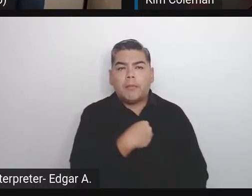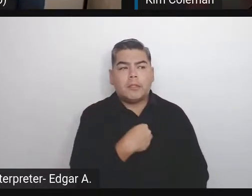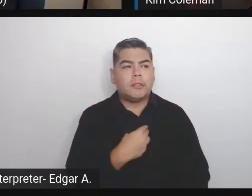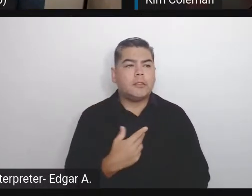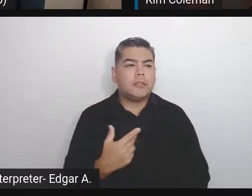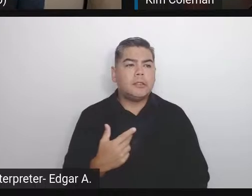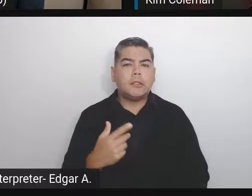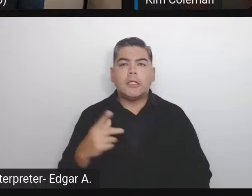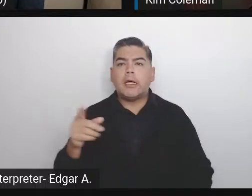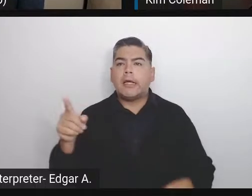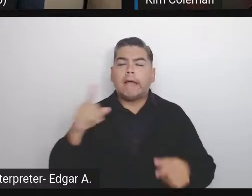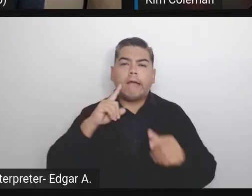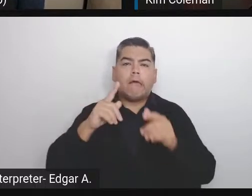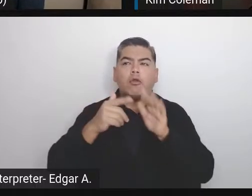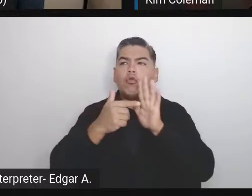schools to get involved with other members